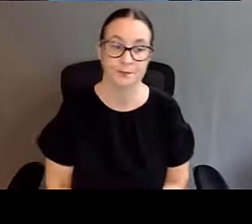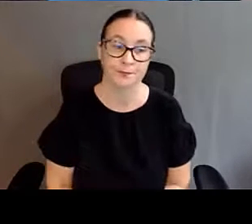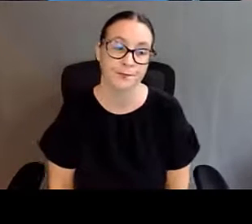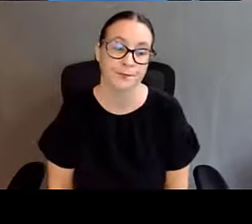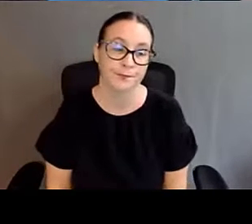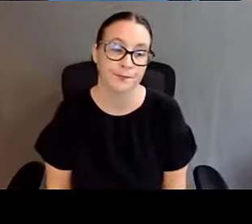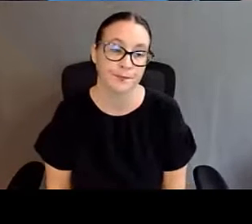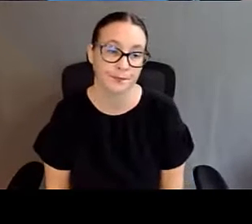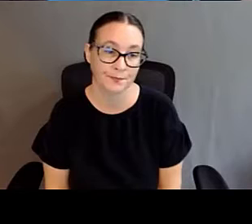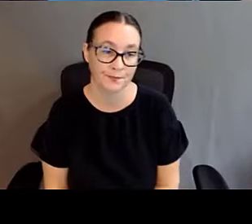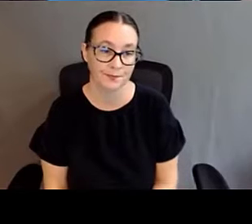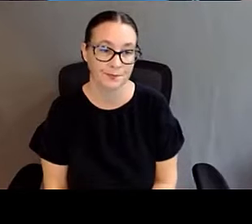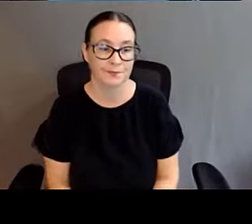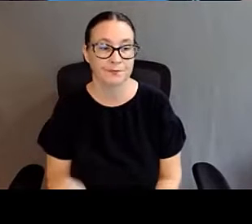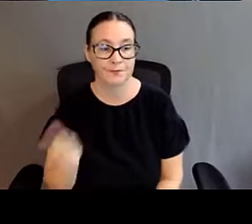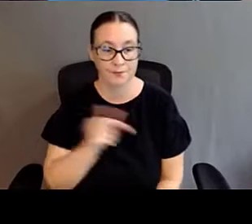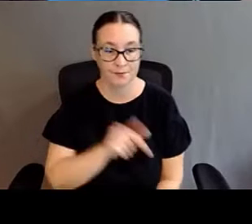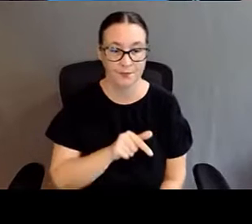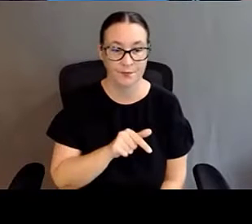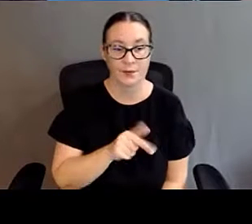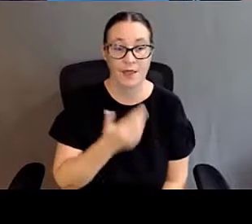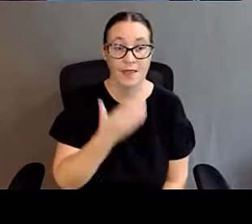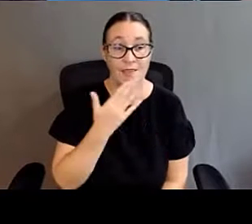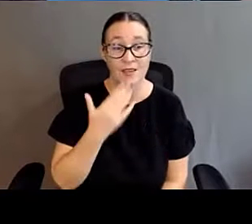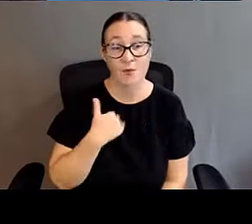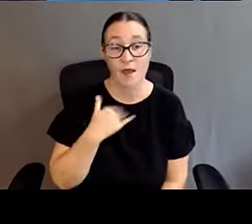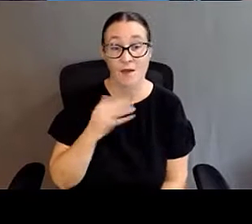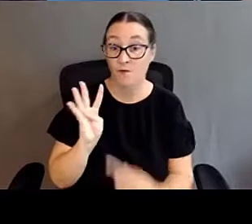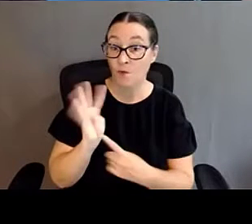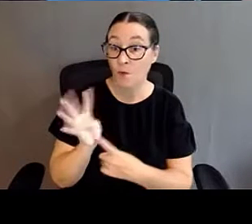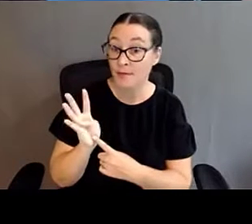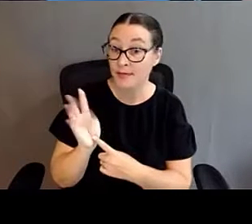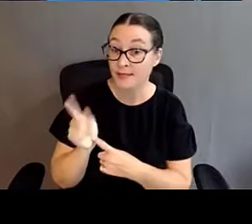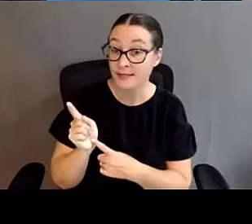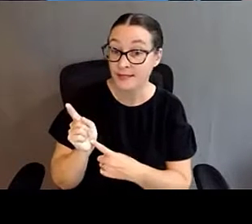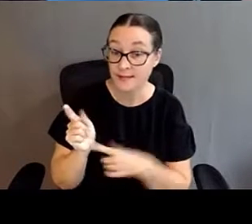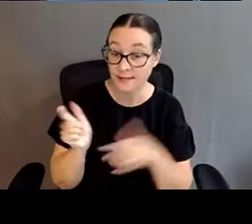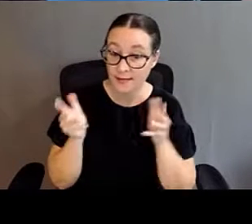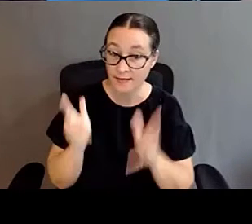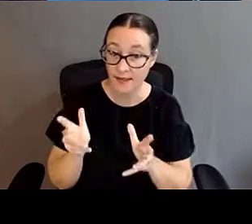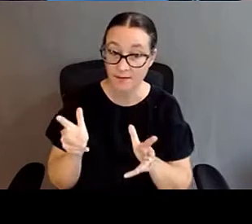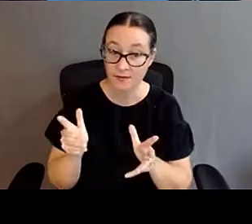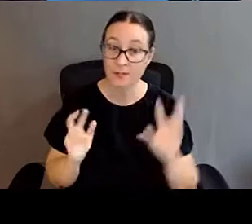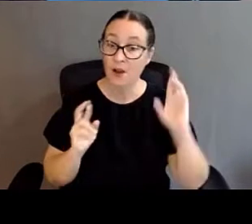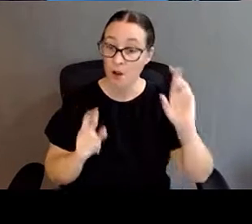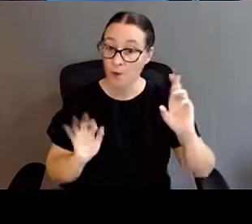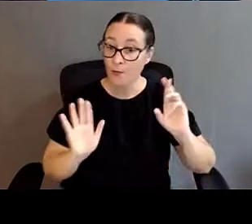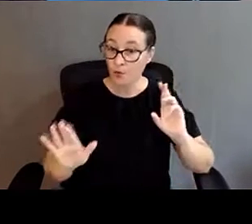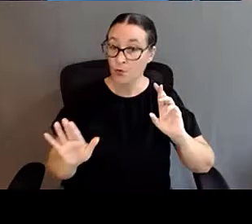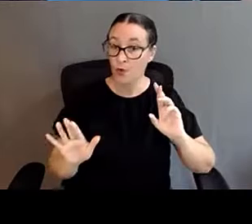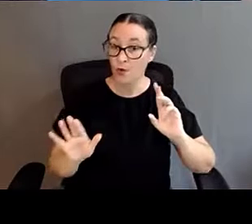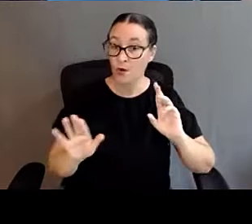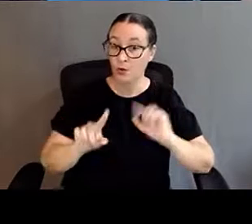Elyse Sullivan: All right. Thank you, guys. We've got just 4 minutes left. I hope that the questions that we did get to were useful.